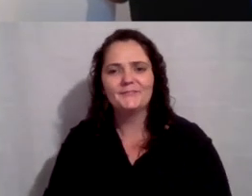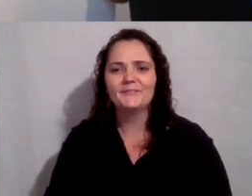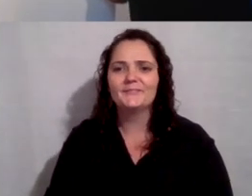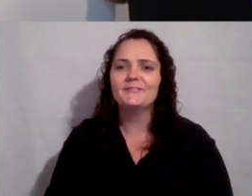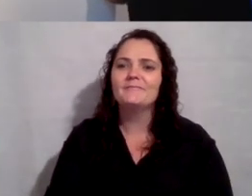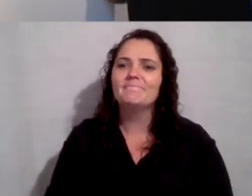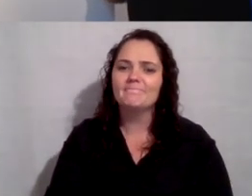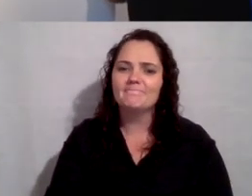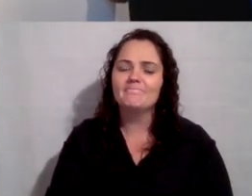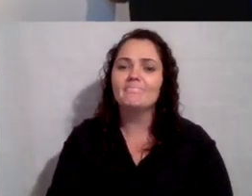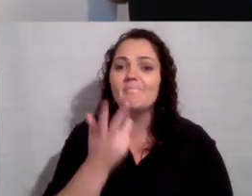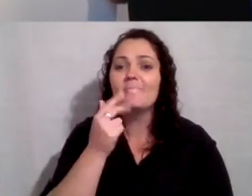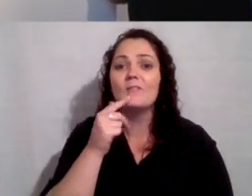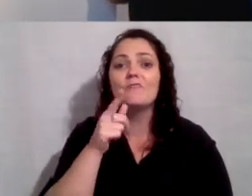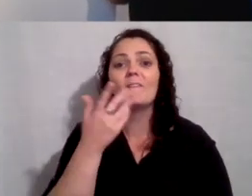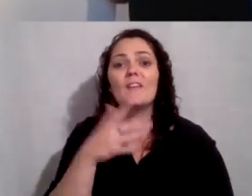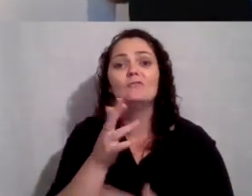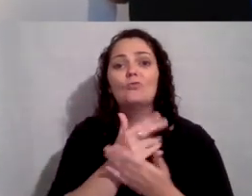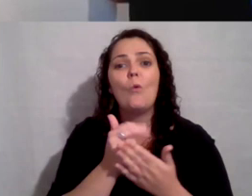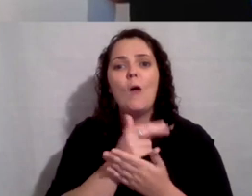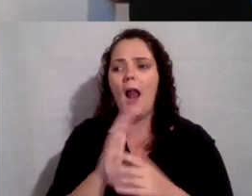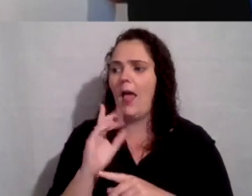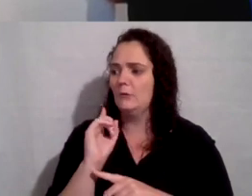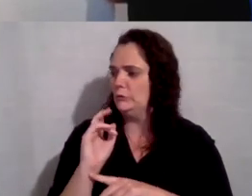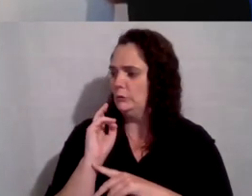If you have drawings that you did over the last two weeks that you haven't